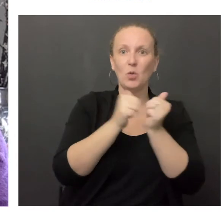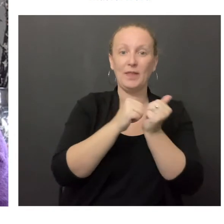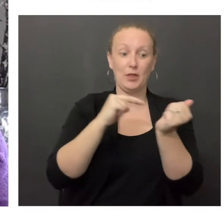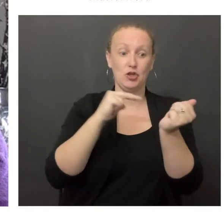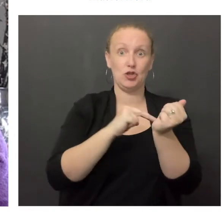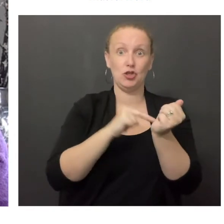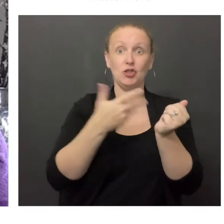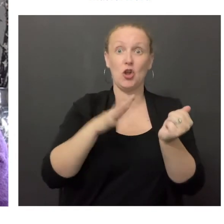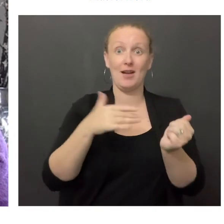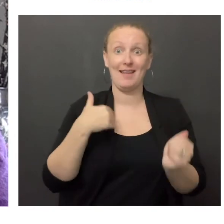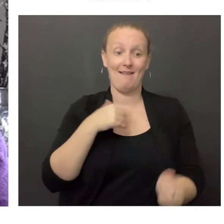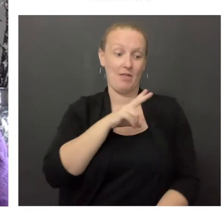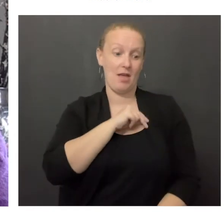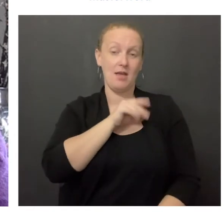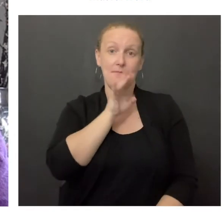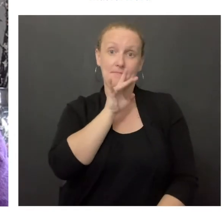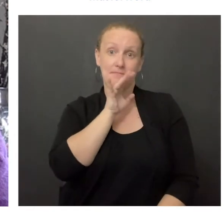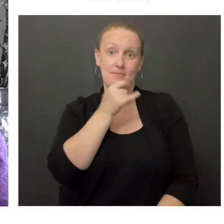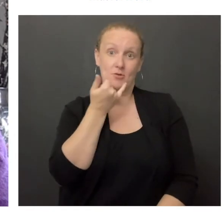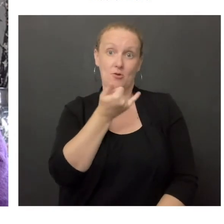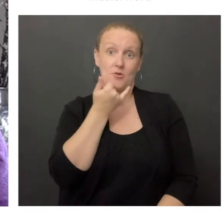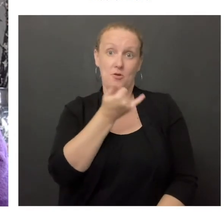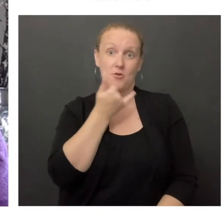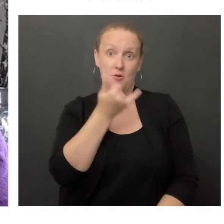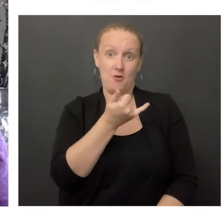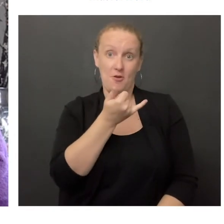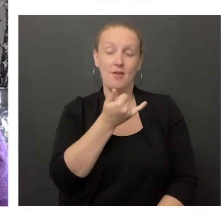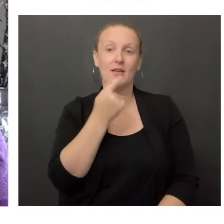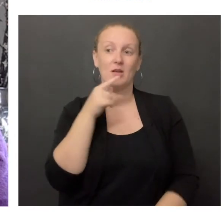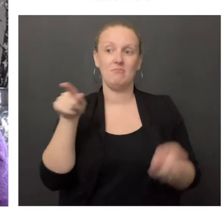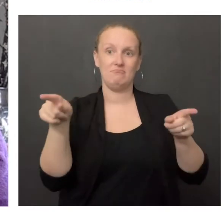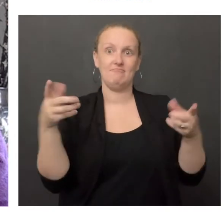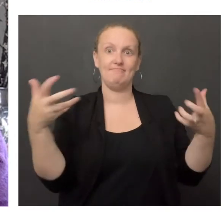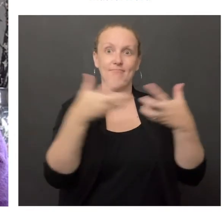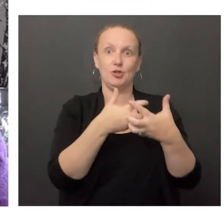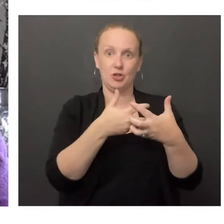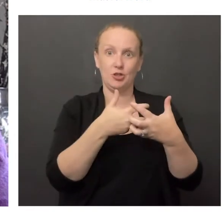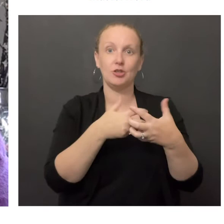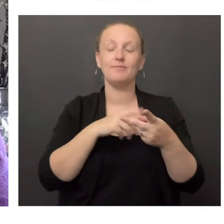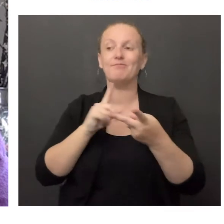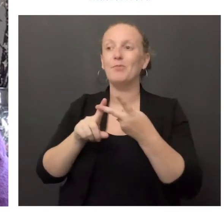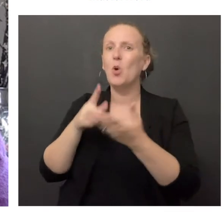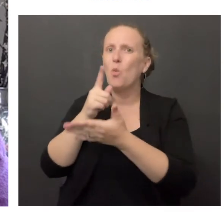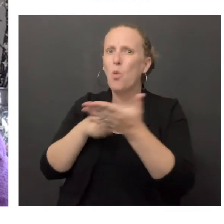are already here, things that don't cost money, things that don't take a big build that